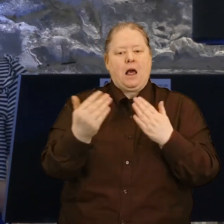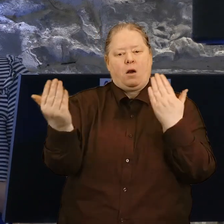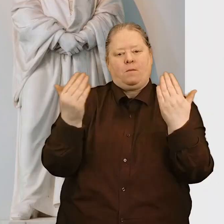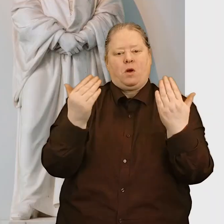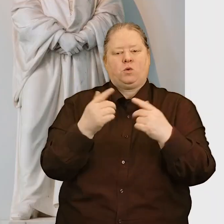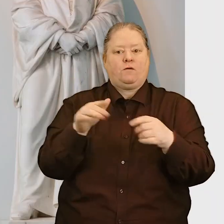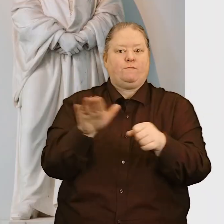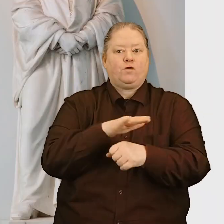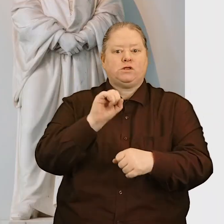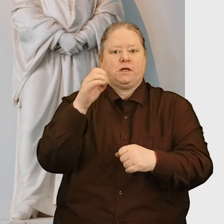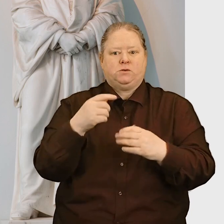one that did eventually turn up.